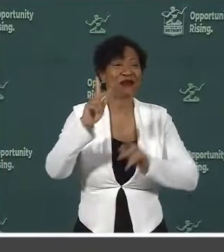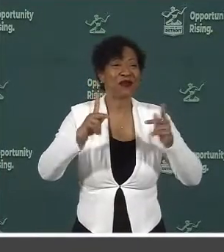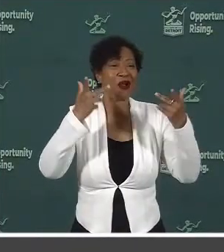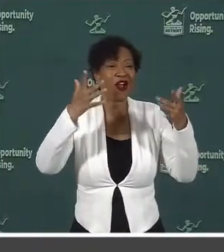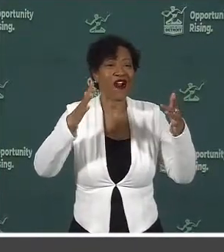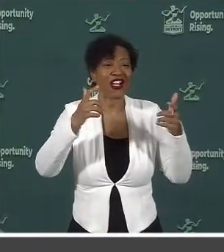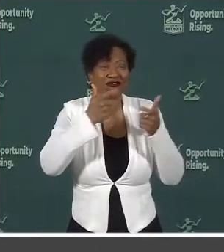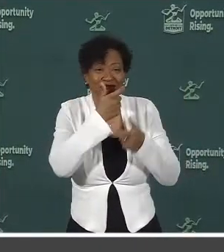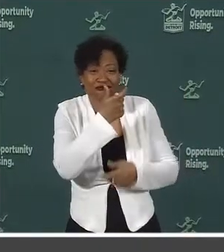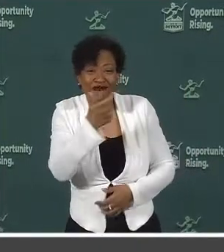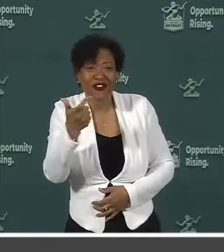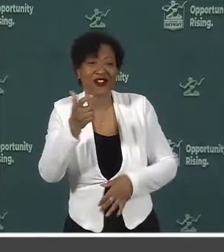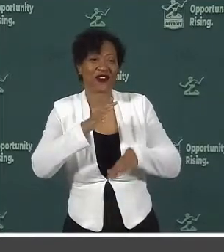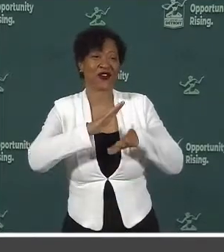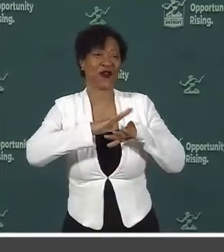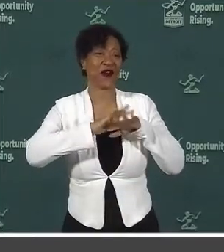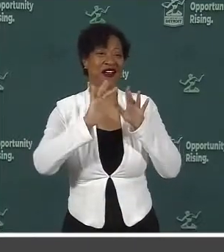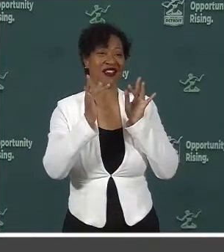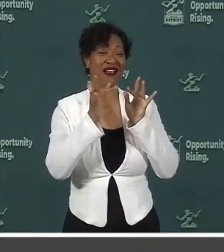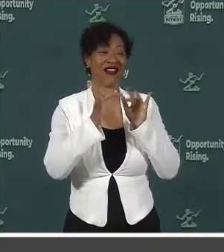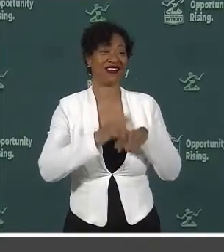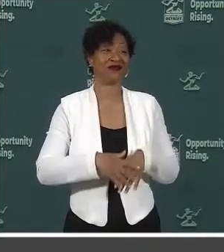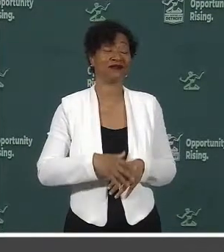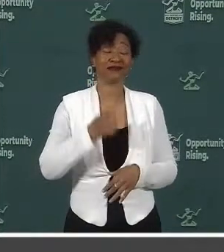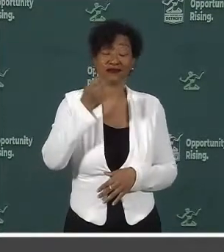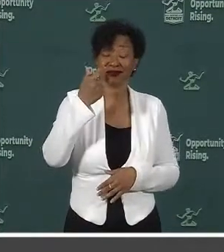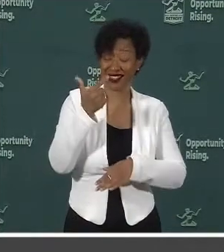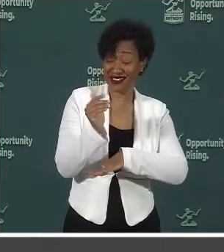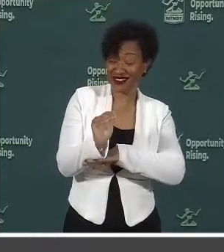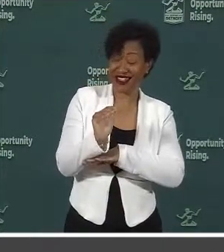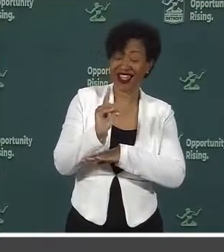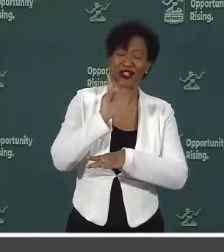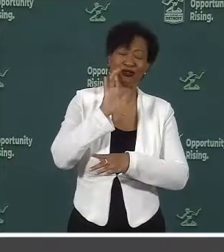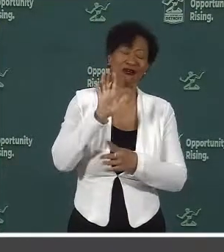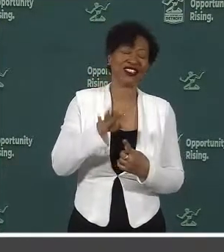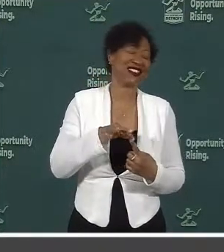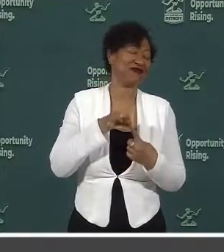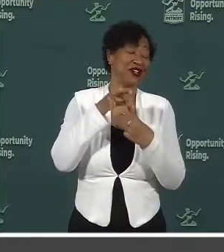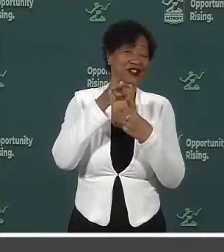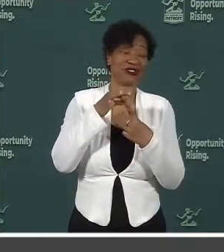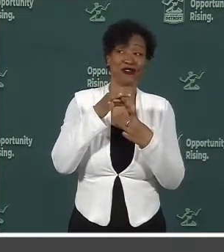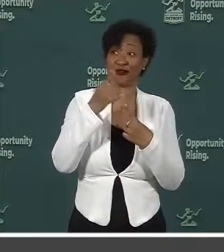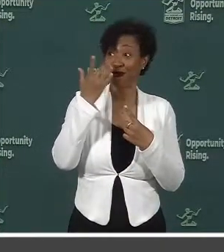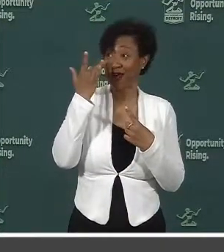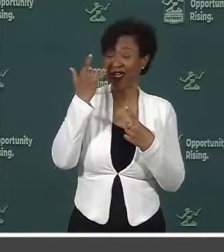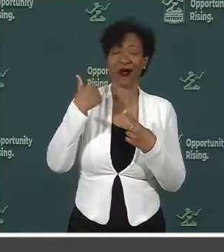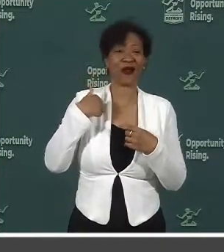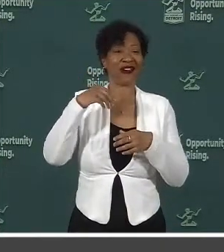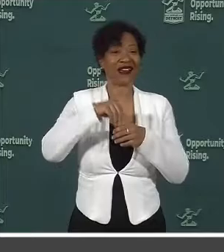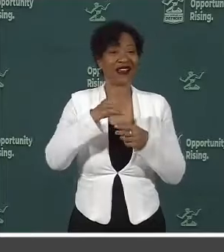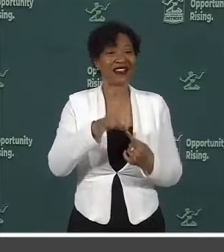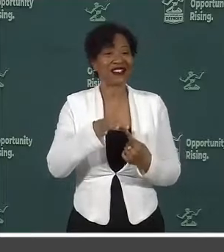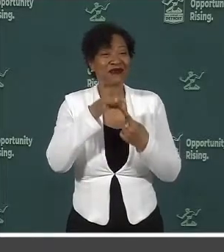GOING TO HAVE A SPECIAL I THINK NIGHT FROM FROM A SPECIAL PLACE I THINK IT'S GREAT TO HAVE A CHANCE TO WALK THROUGH AND TALK